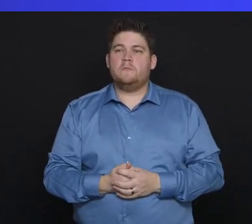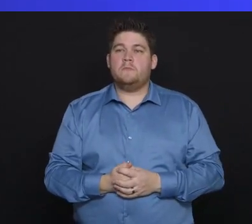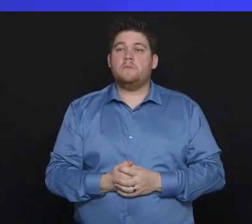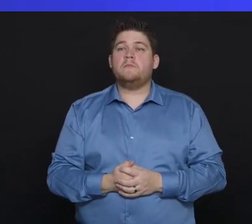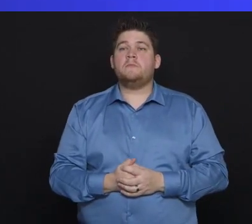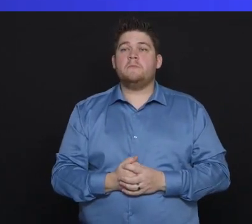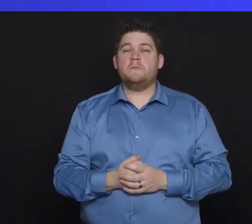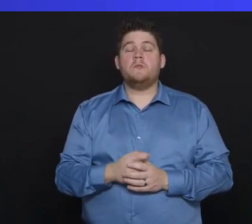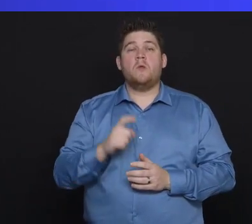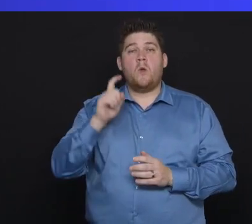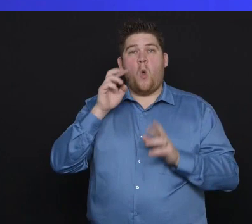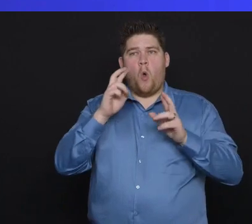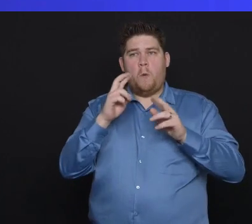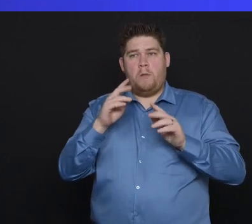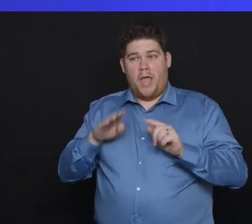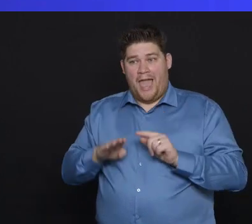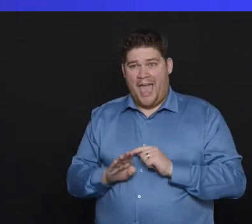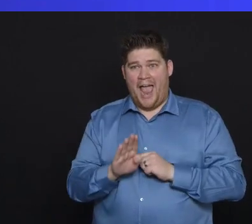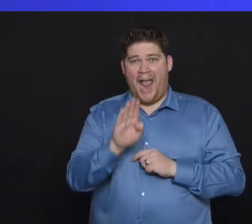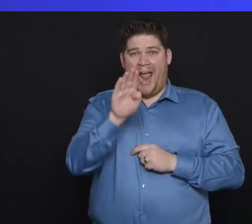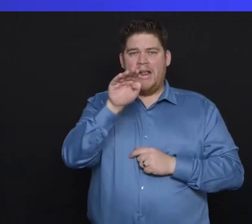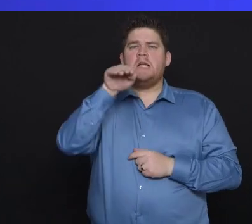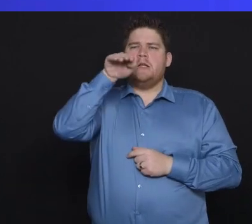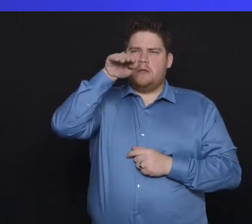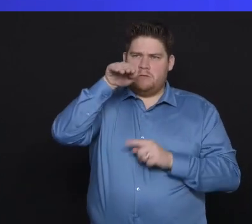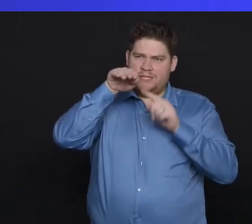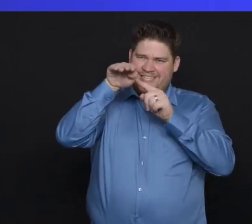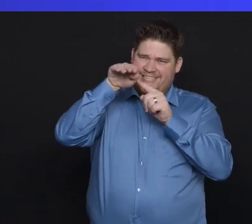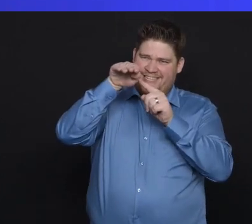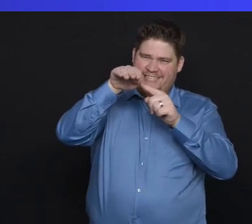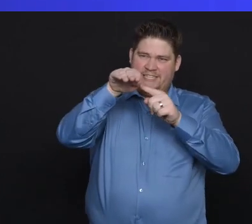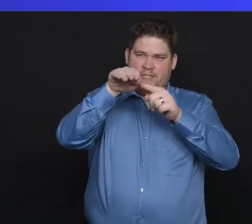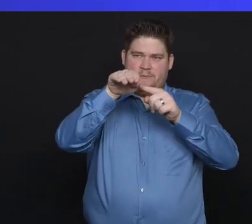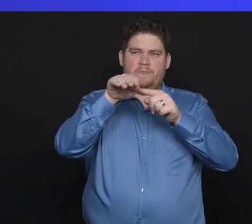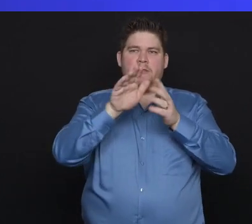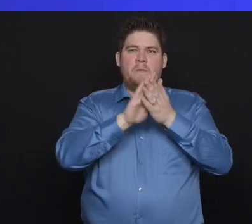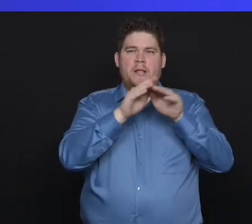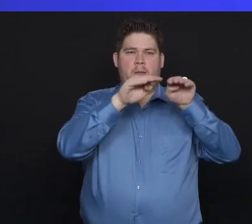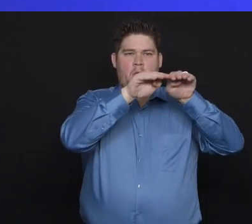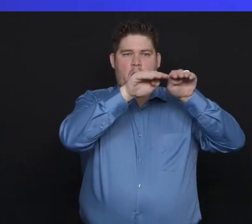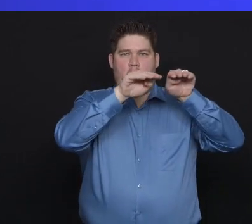dramatic decreases. If we're really lucky, our peak will be flat and